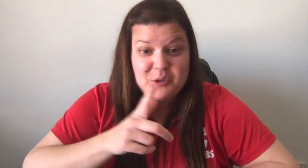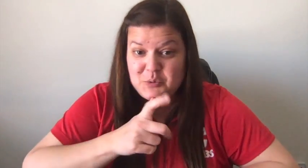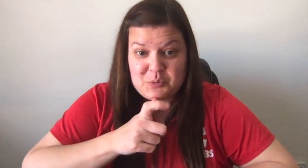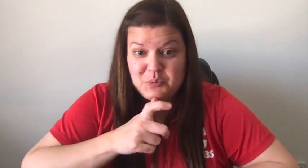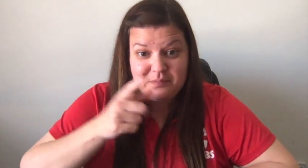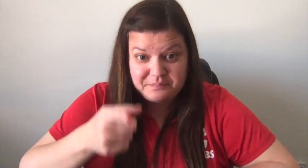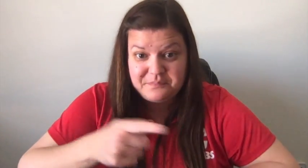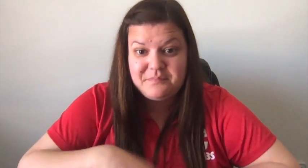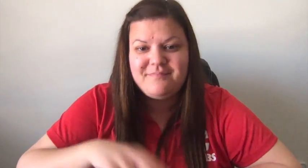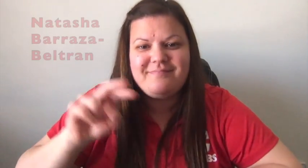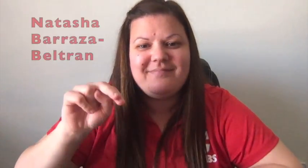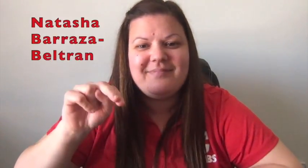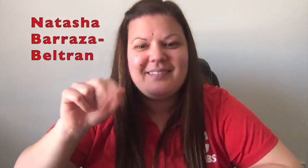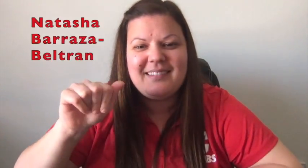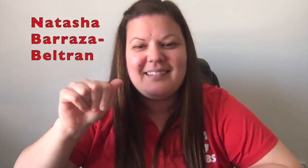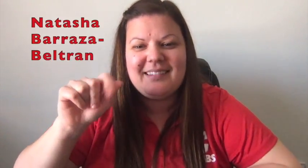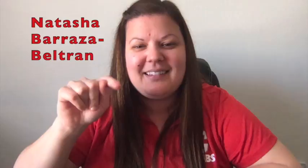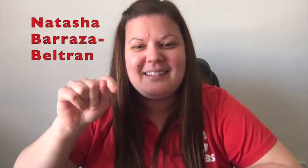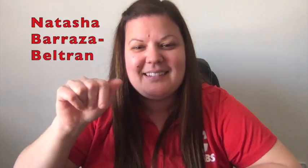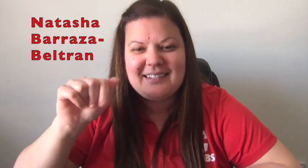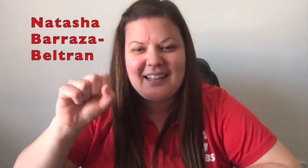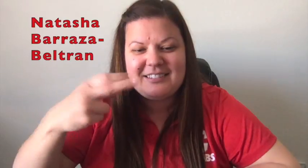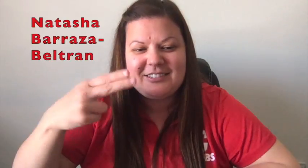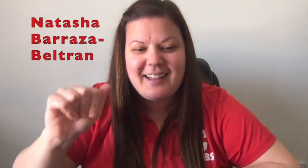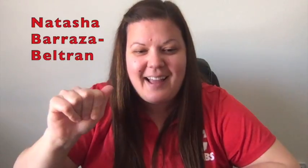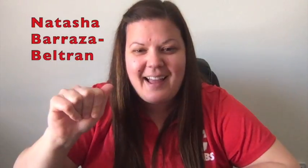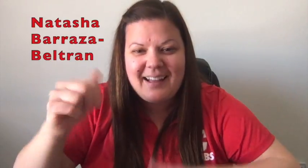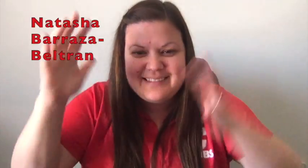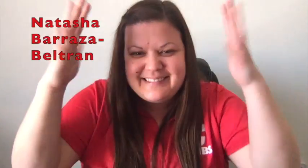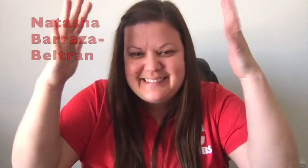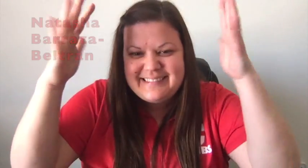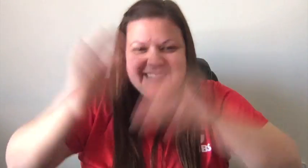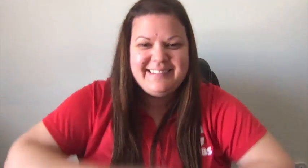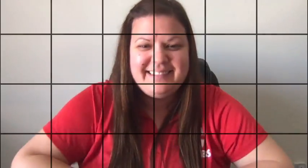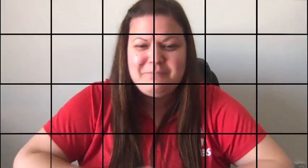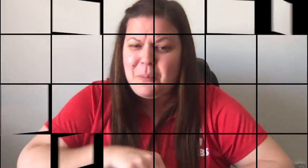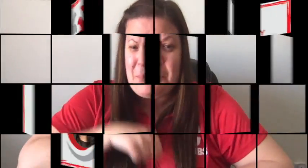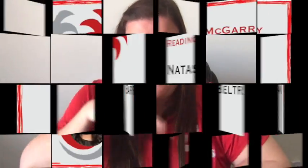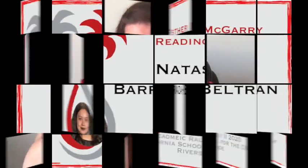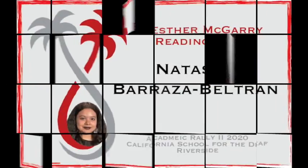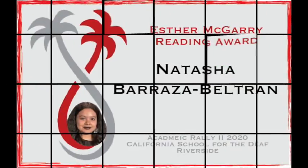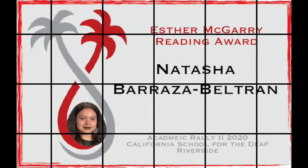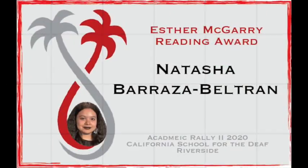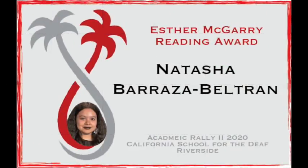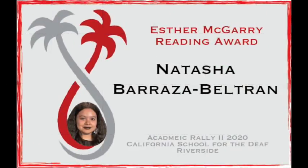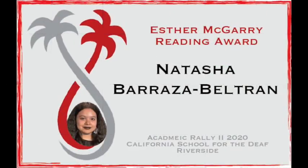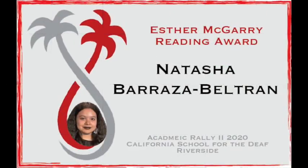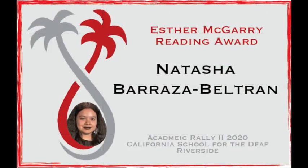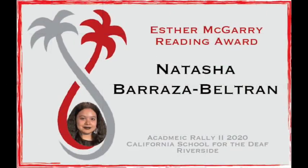provide. So this student is Natasha. Congratulations Natasha, I'm proud of you.